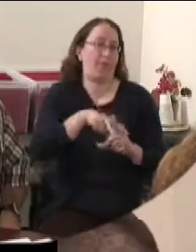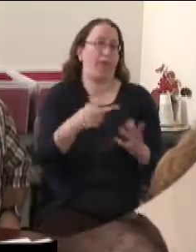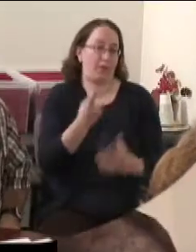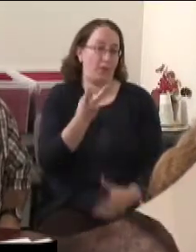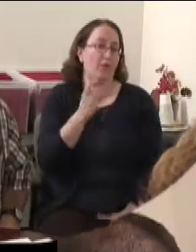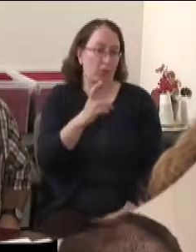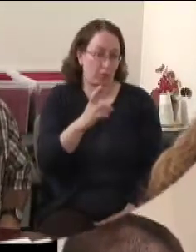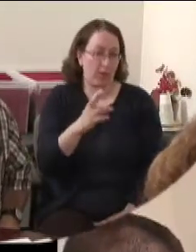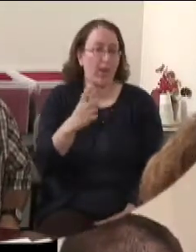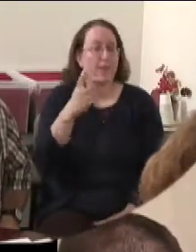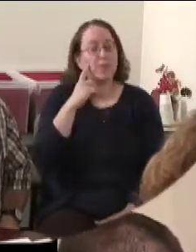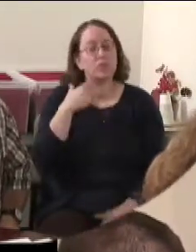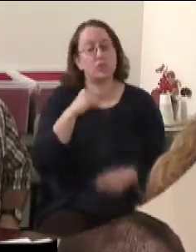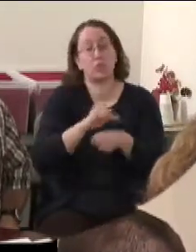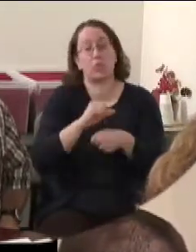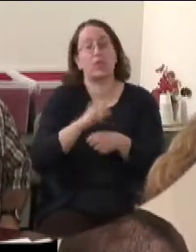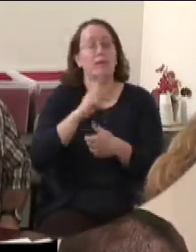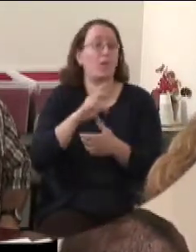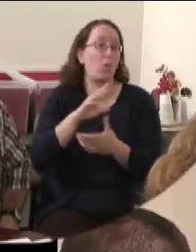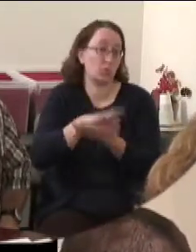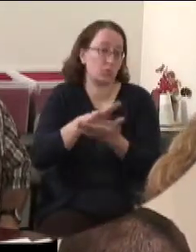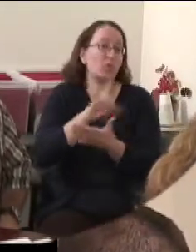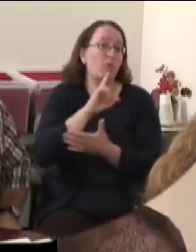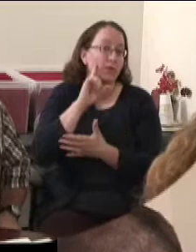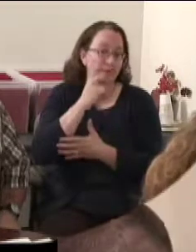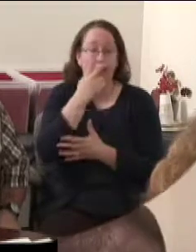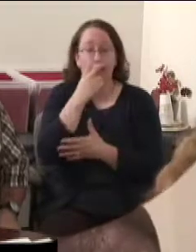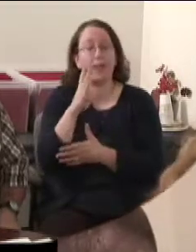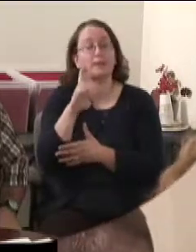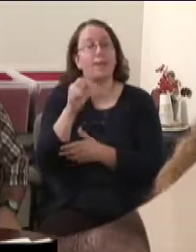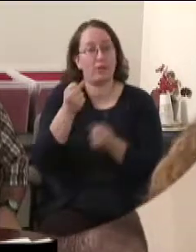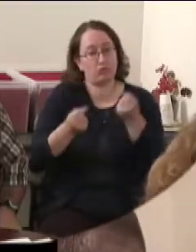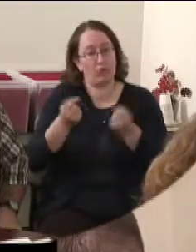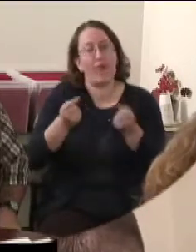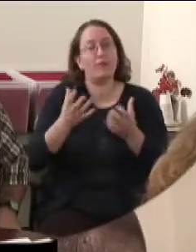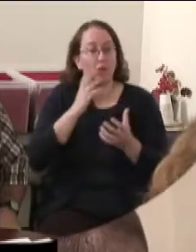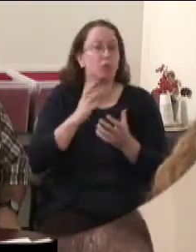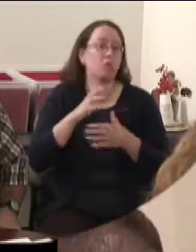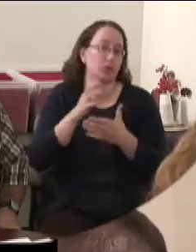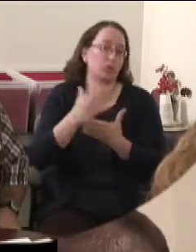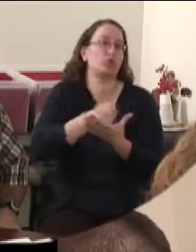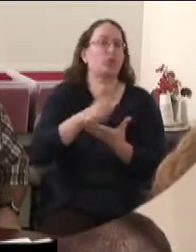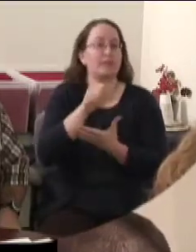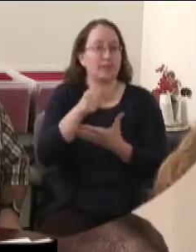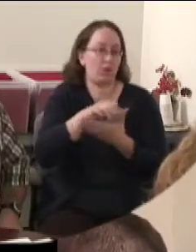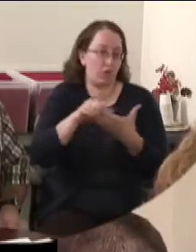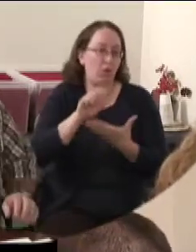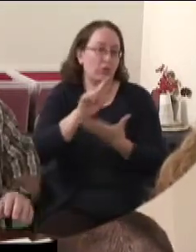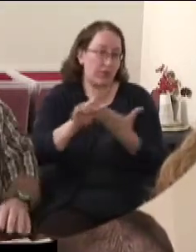she was working for the Schools for the Deaf and Blind, she was working as a bus driver making $10 per hour.